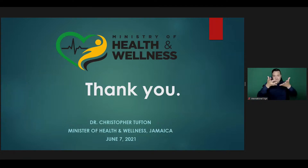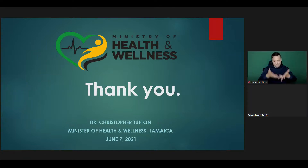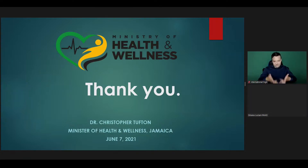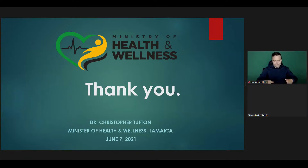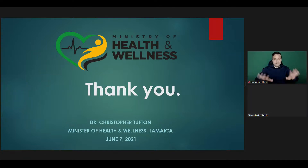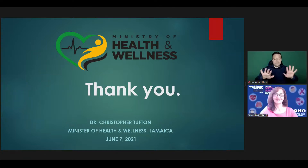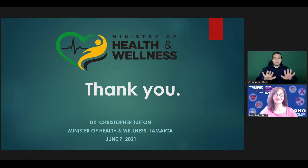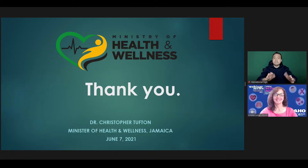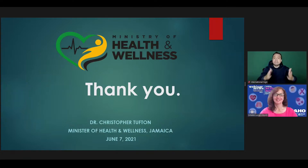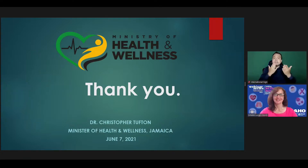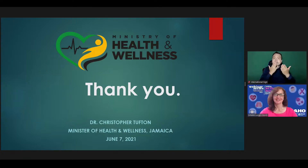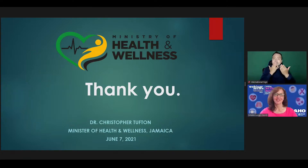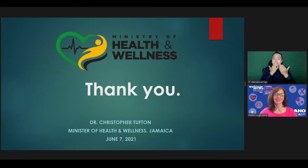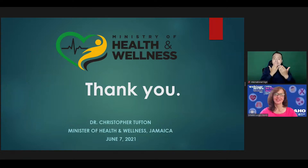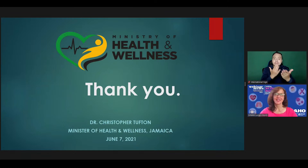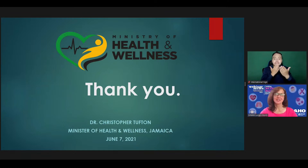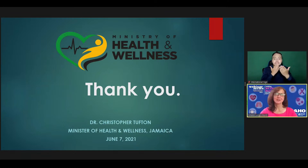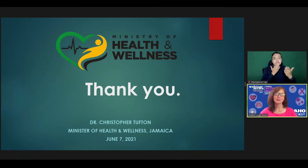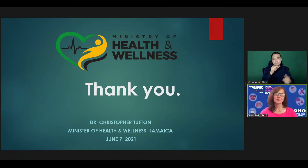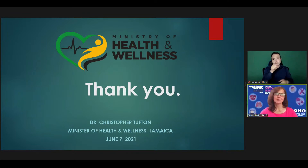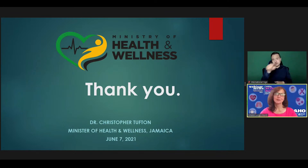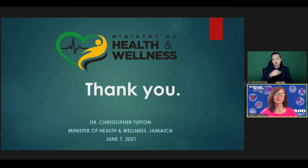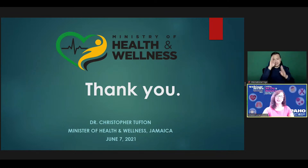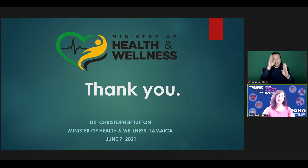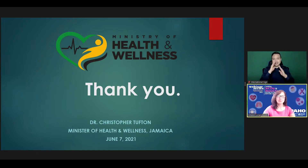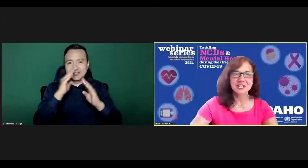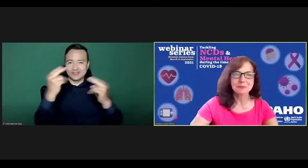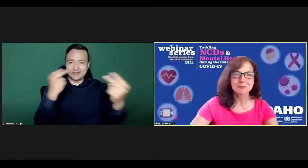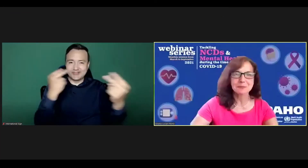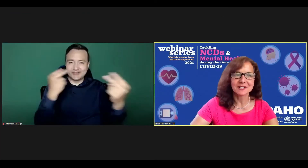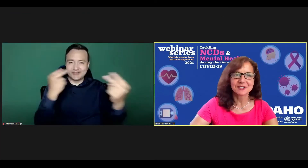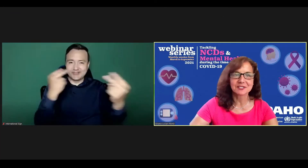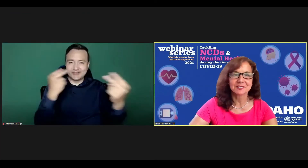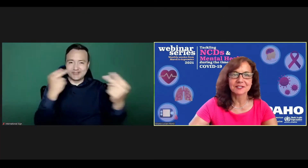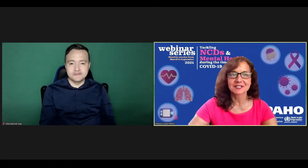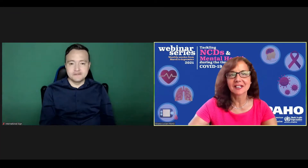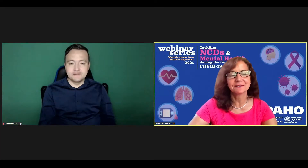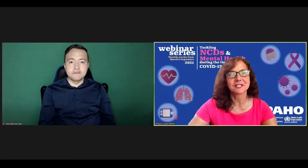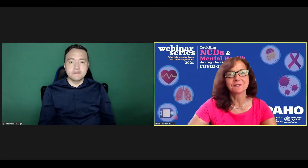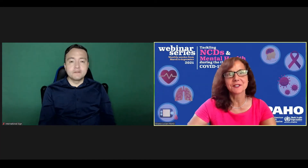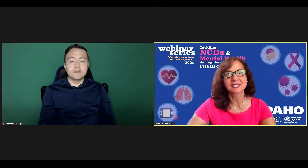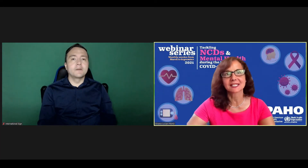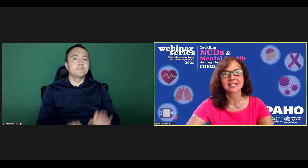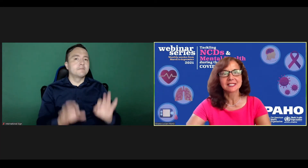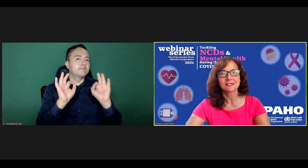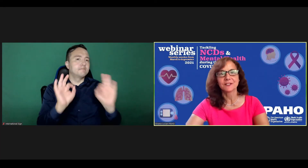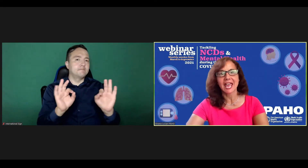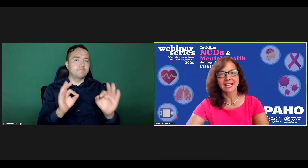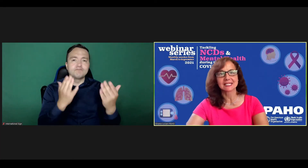Thank you very, very much, Minister Tufton, for this extensive and excellent